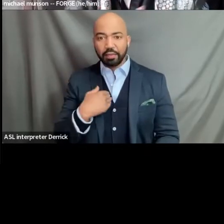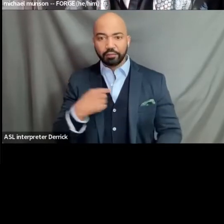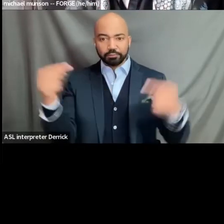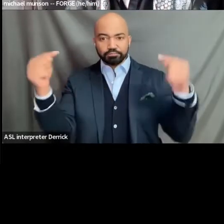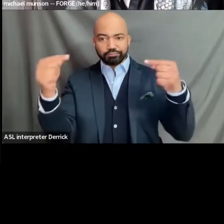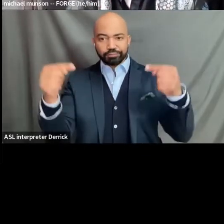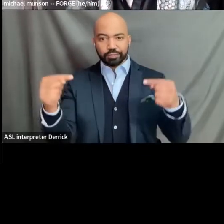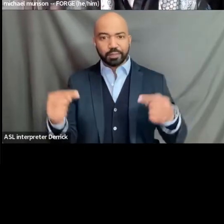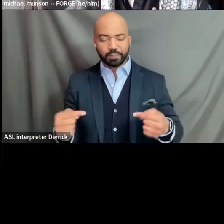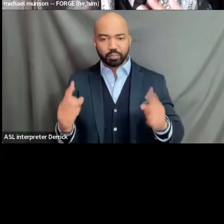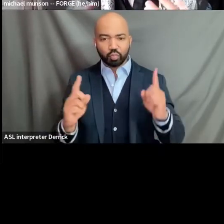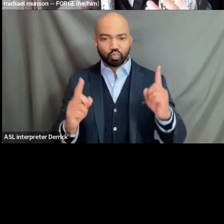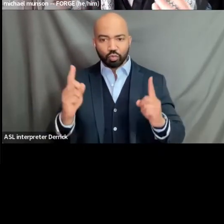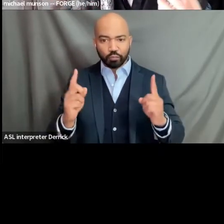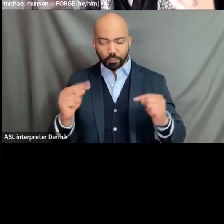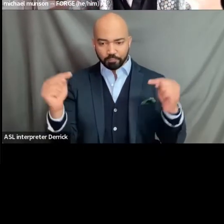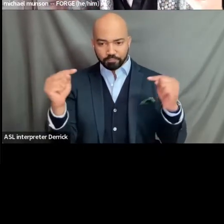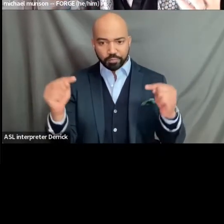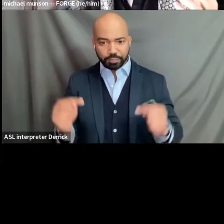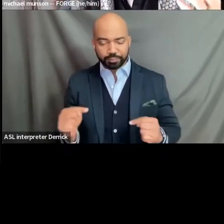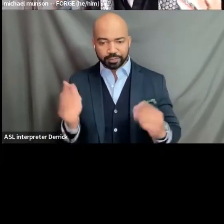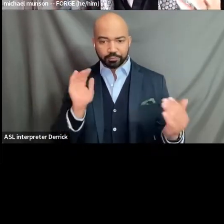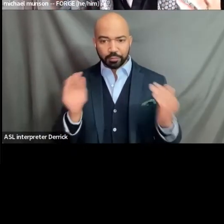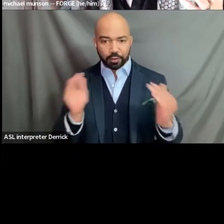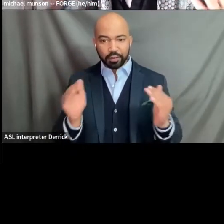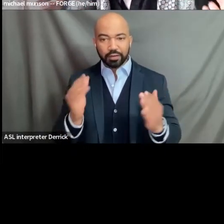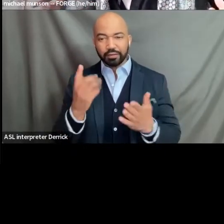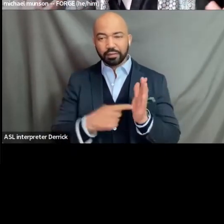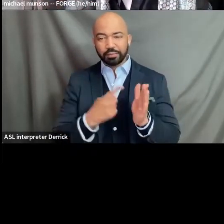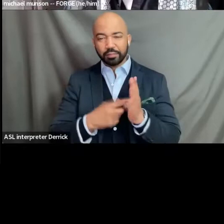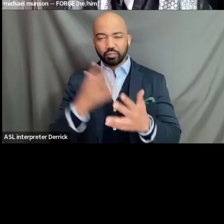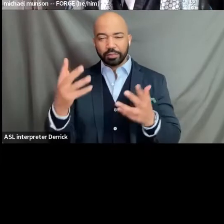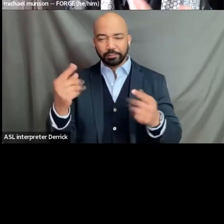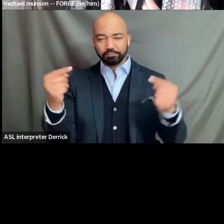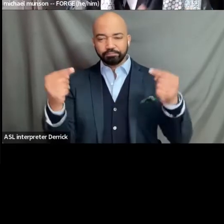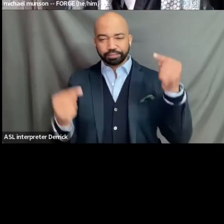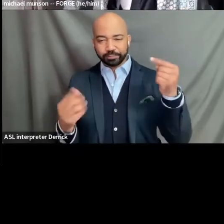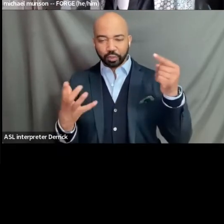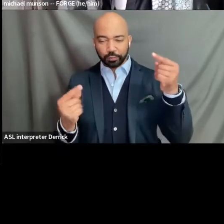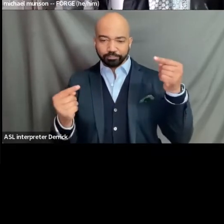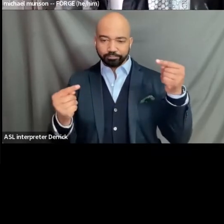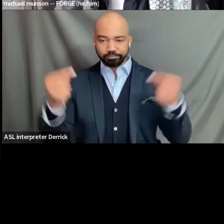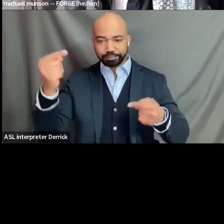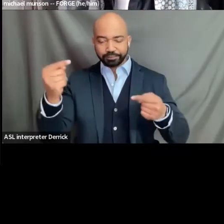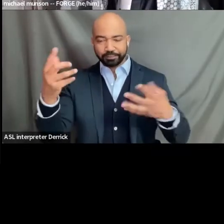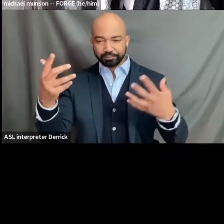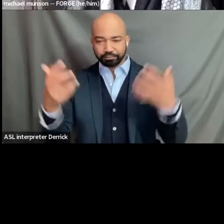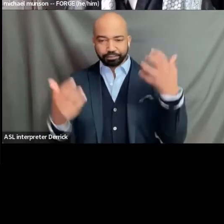and for some things we're gonna have kind of a mismatched but kind of related and you'll see that as we move along.